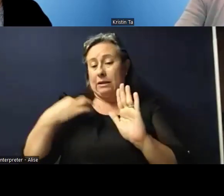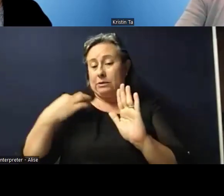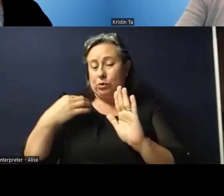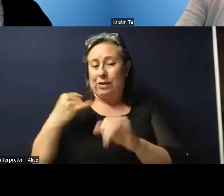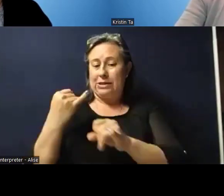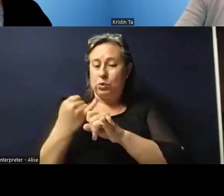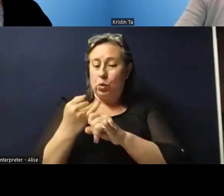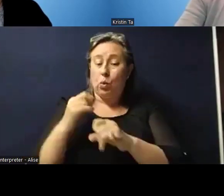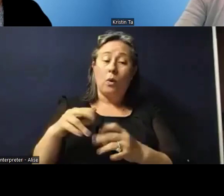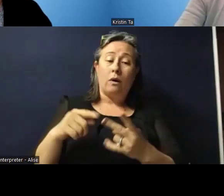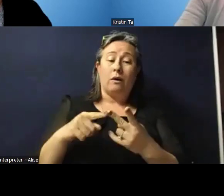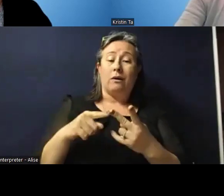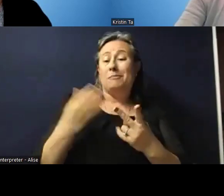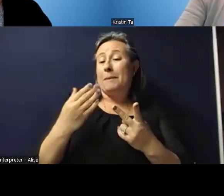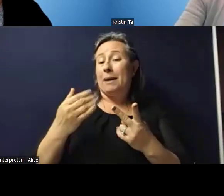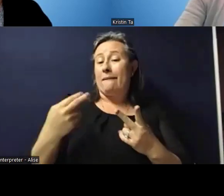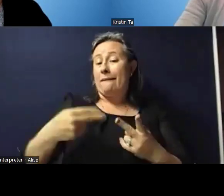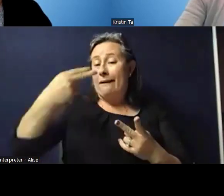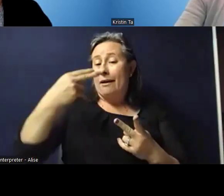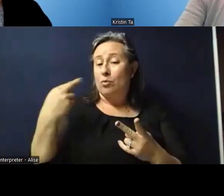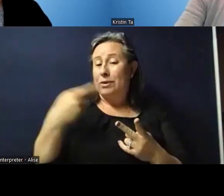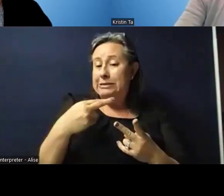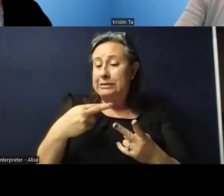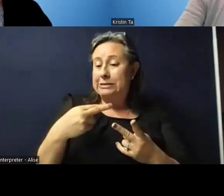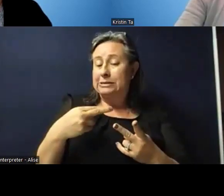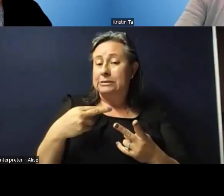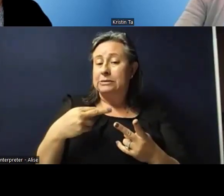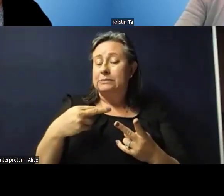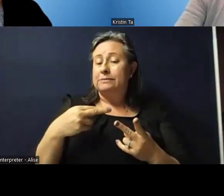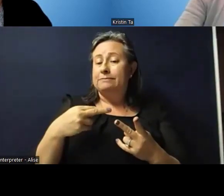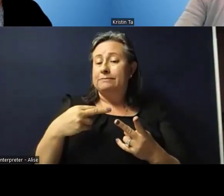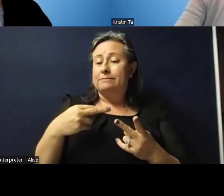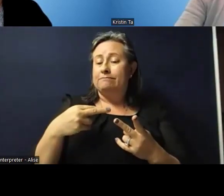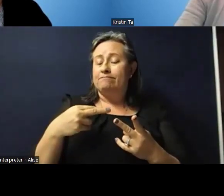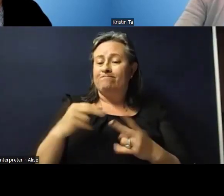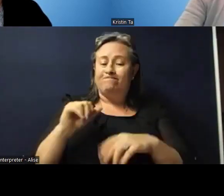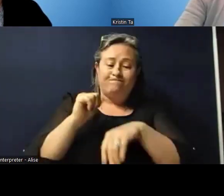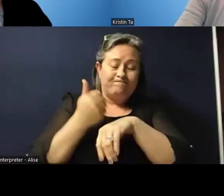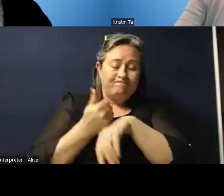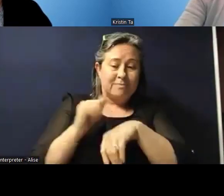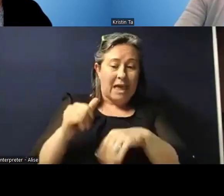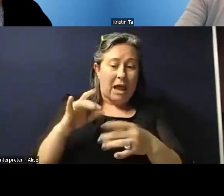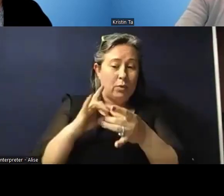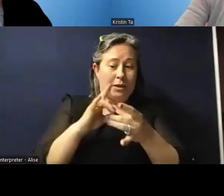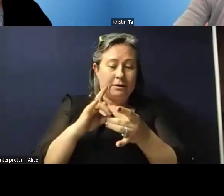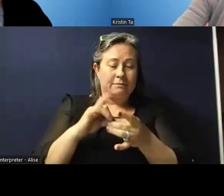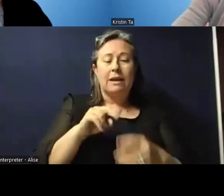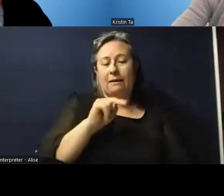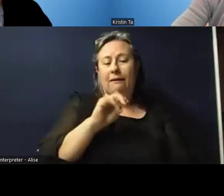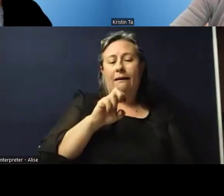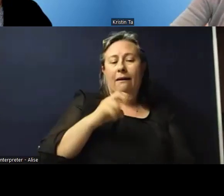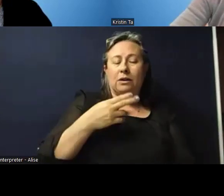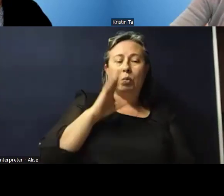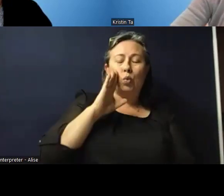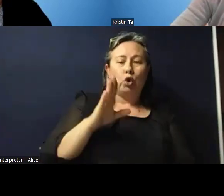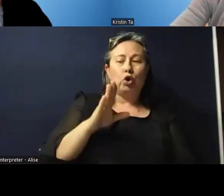If there's a high risk in entering into that relationship, NIH would take that under advisement,